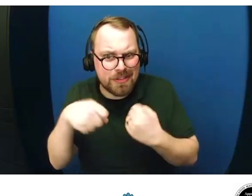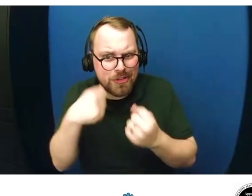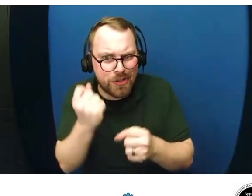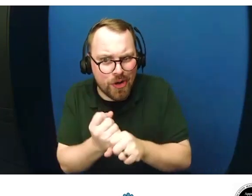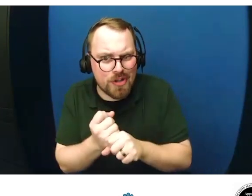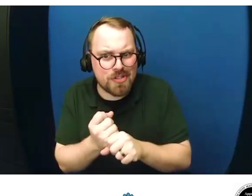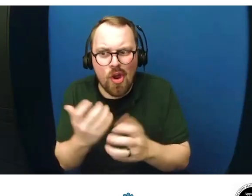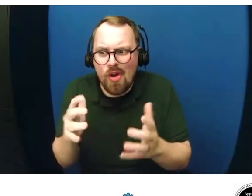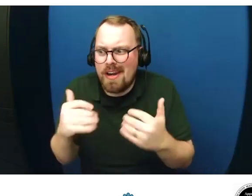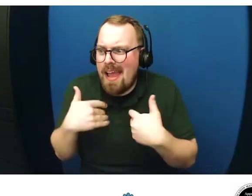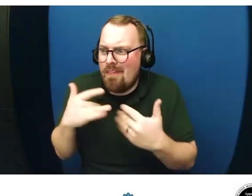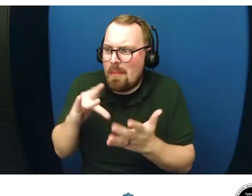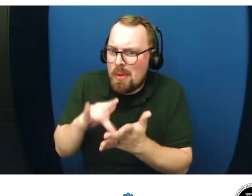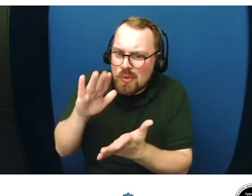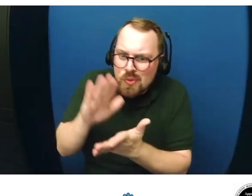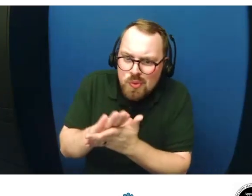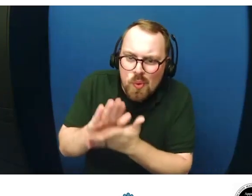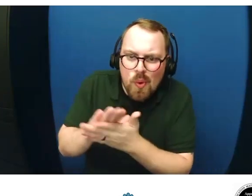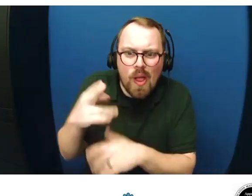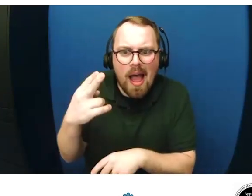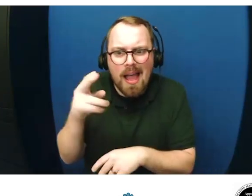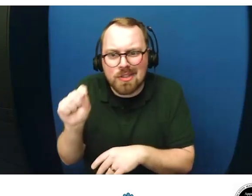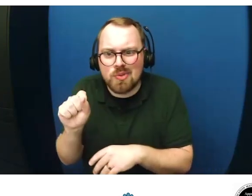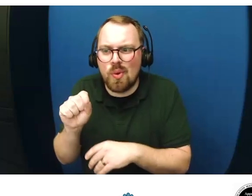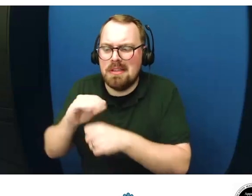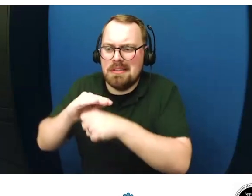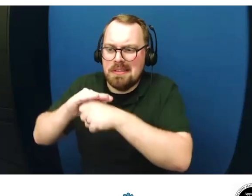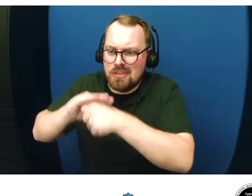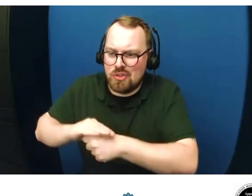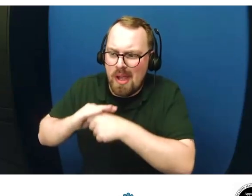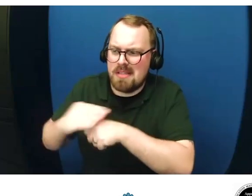dealing with middle school and high school stress and